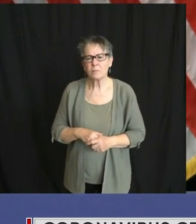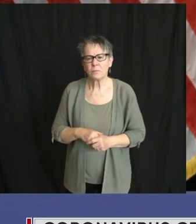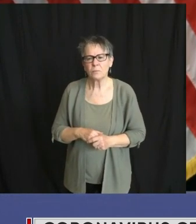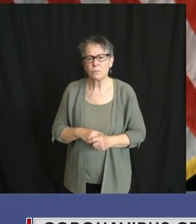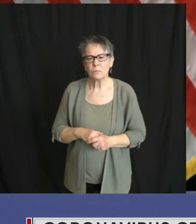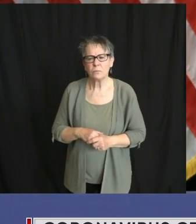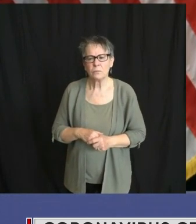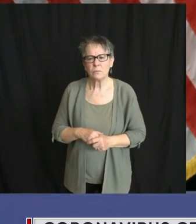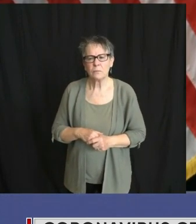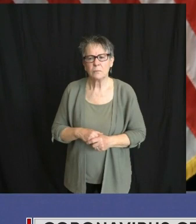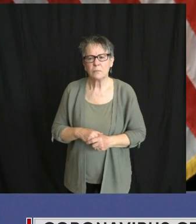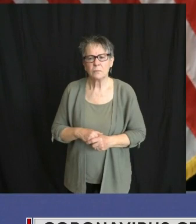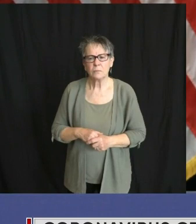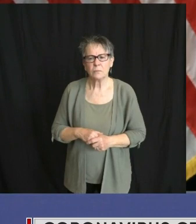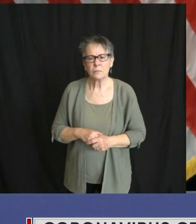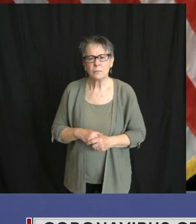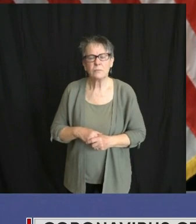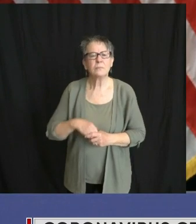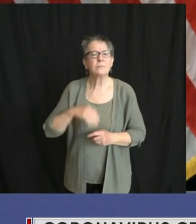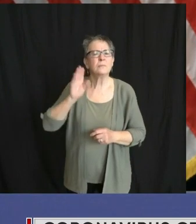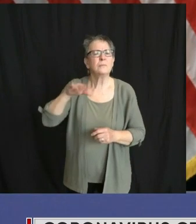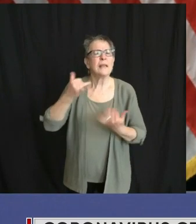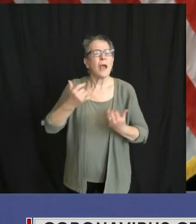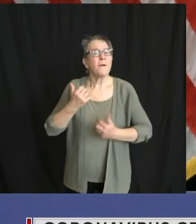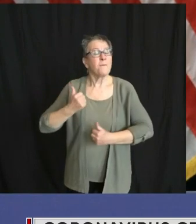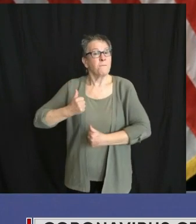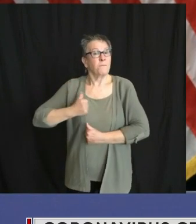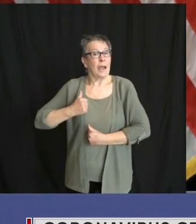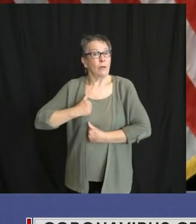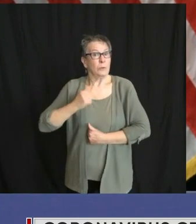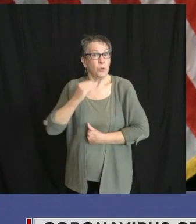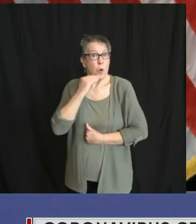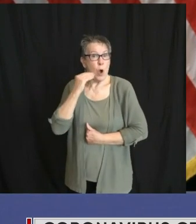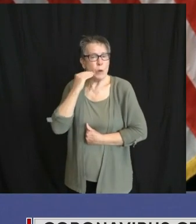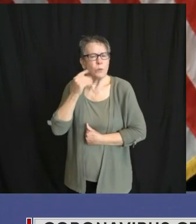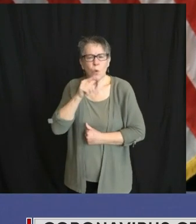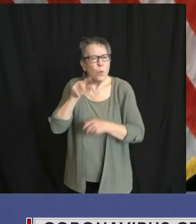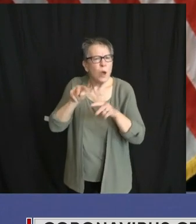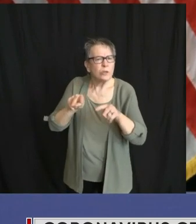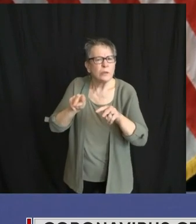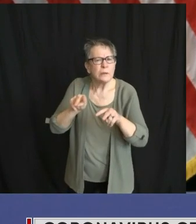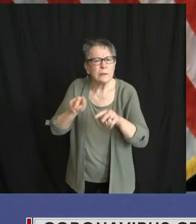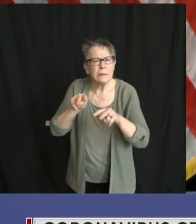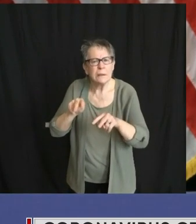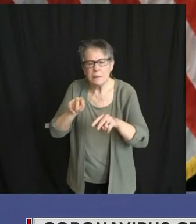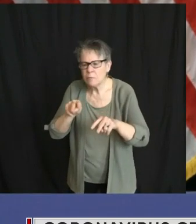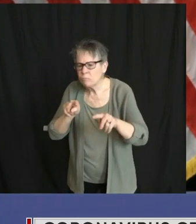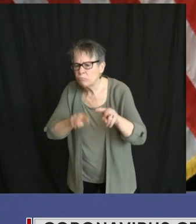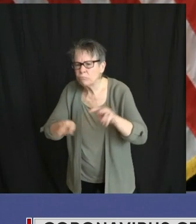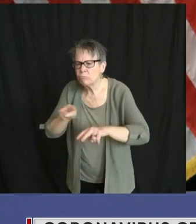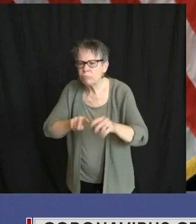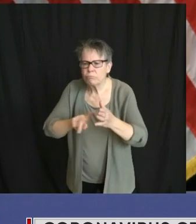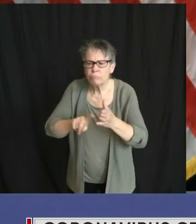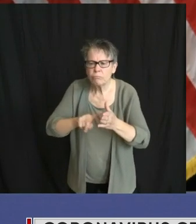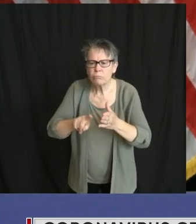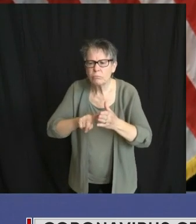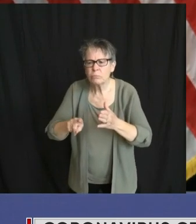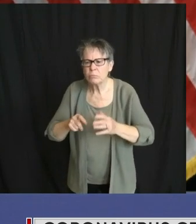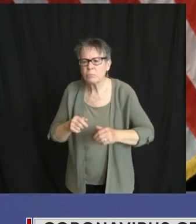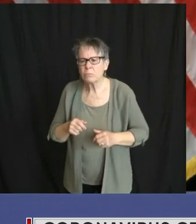THE VETERANS HOMES, IS NO LONGER ON THE JOB. DID HE RESIGN?